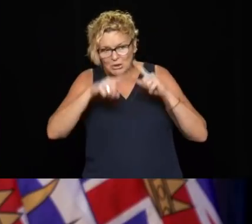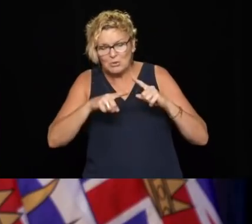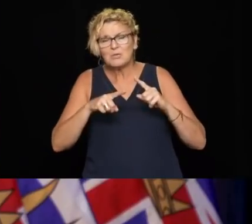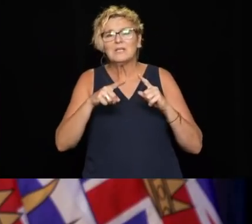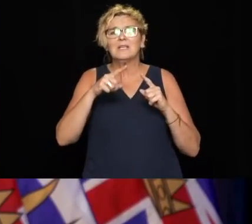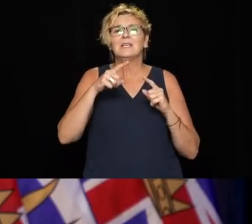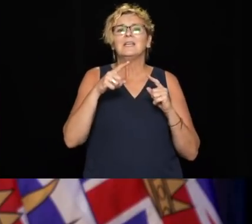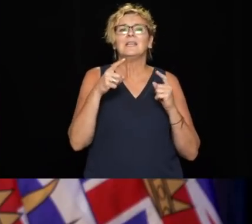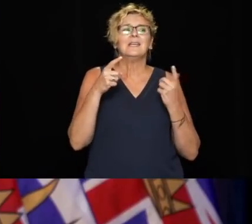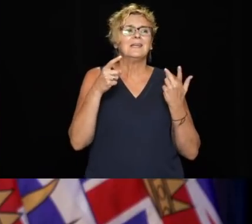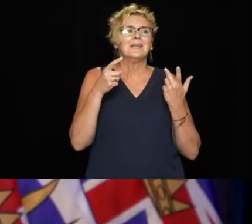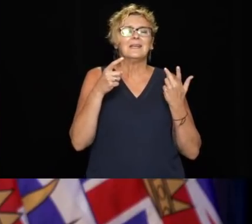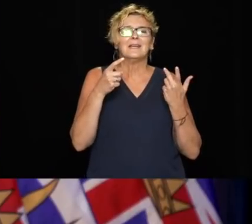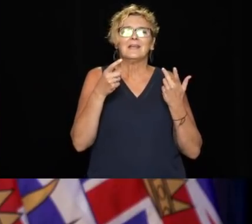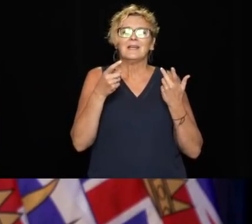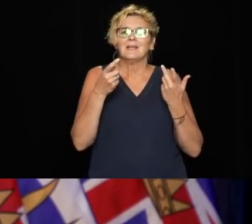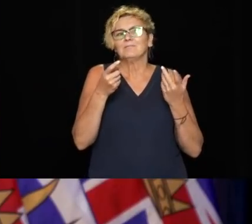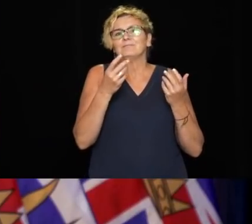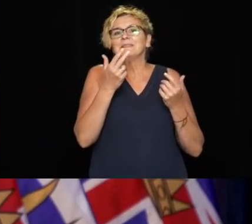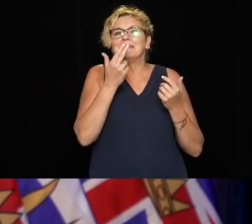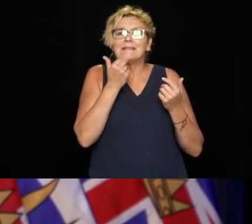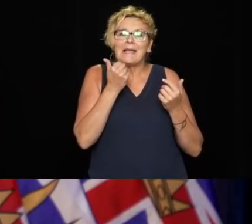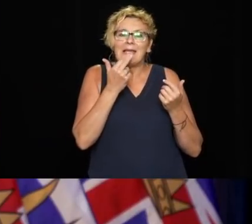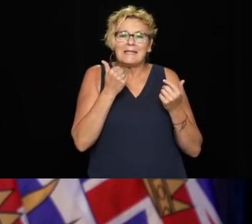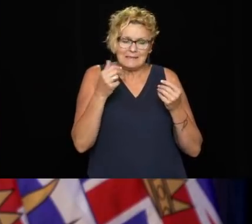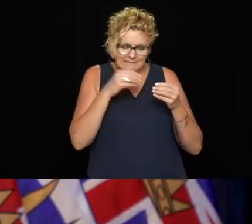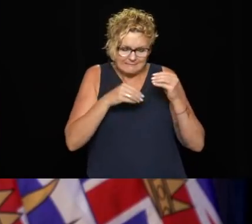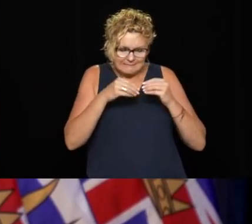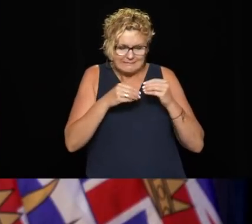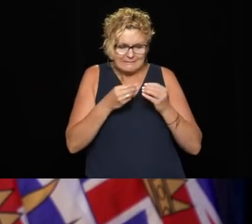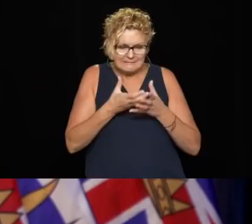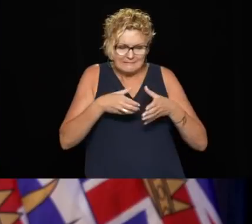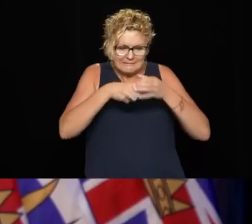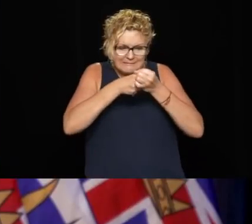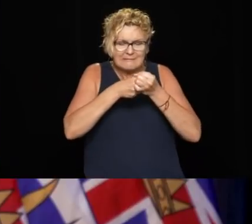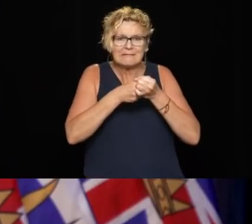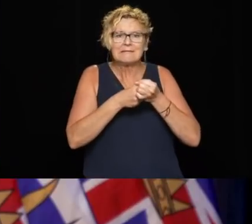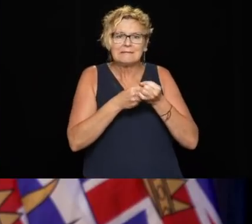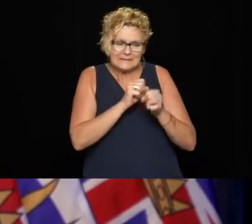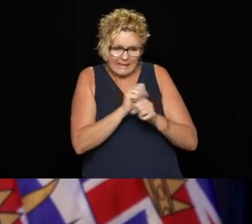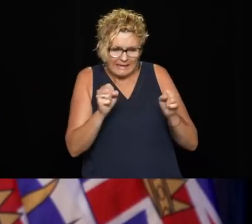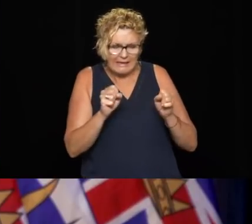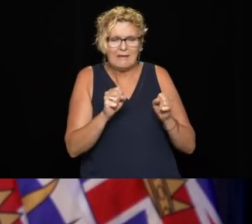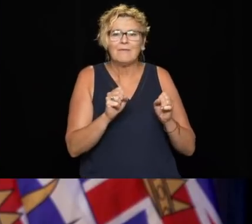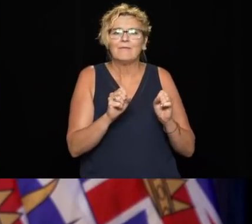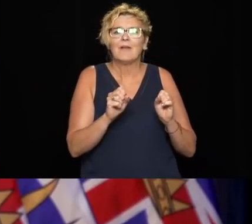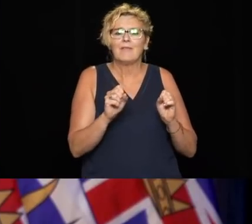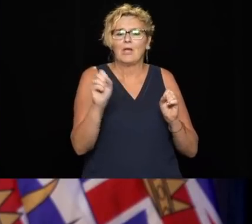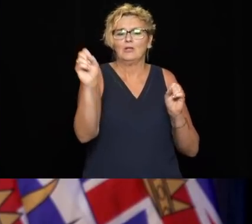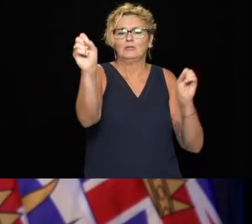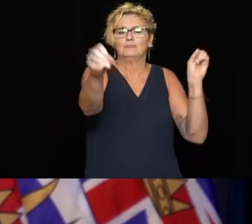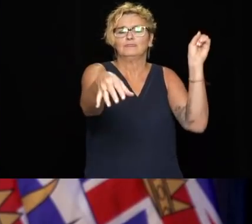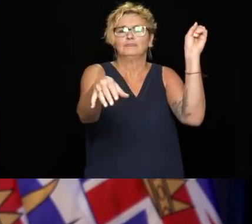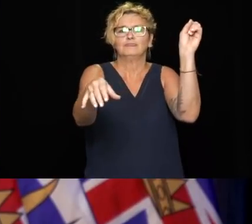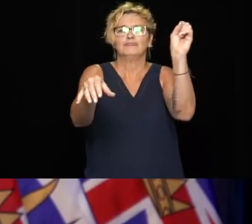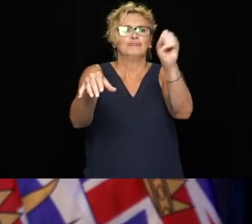out around this but I really think we need to think about small groups outside not having somebody come into your house but having maybe